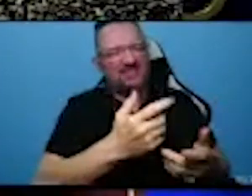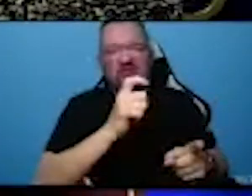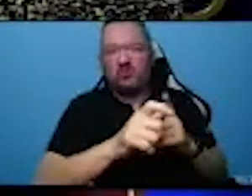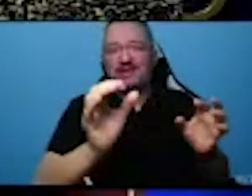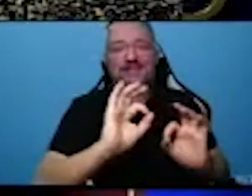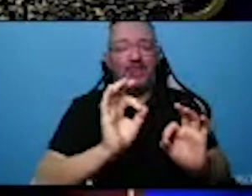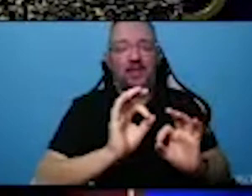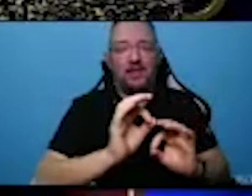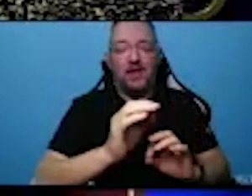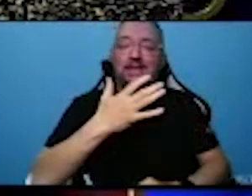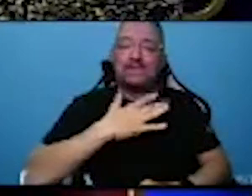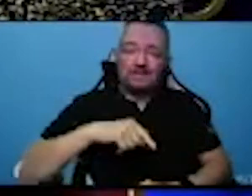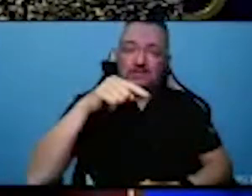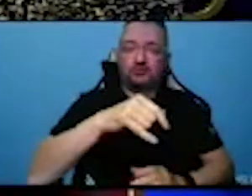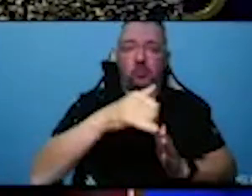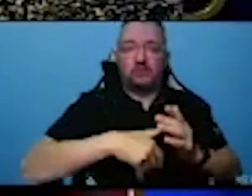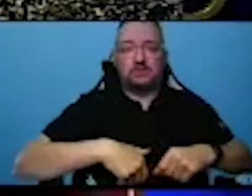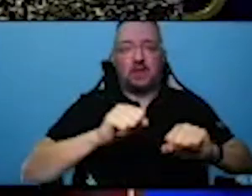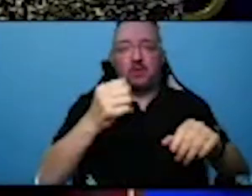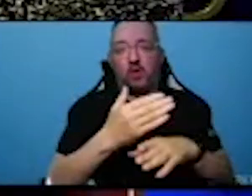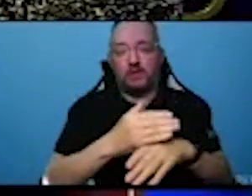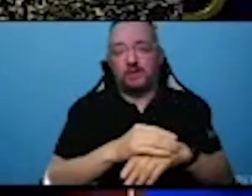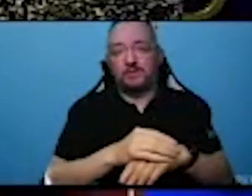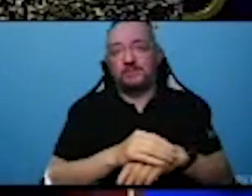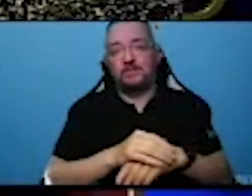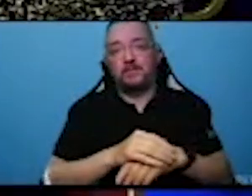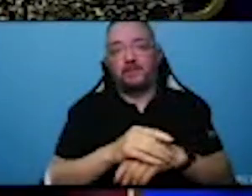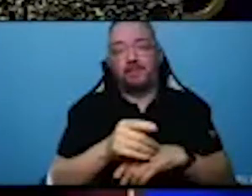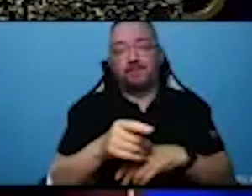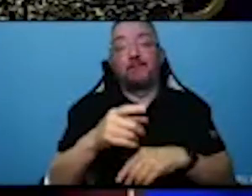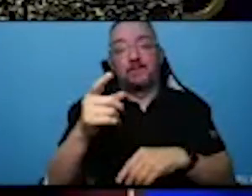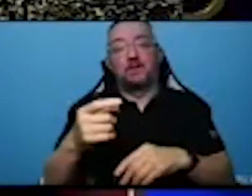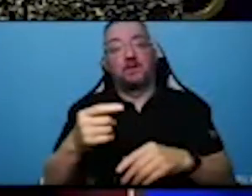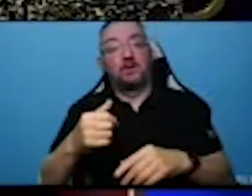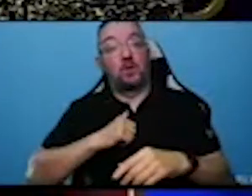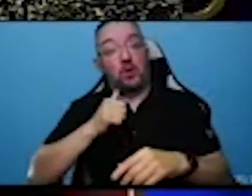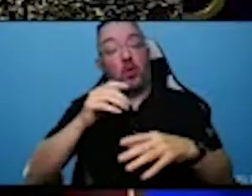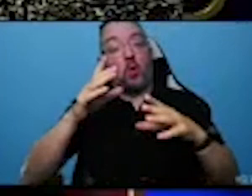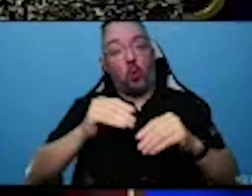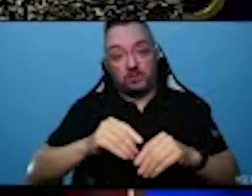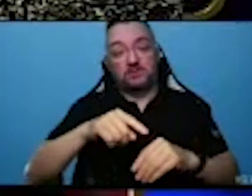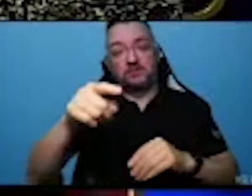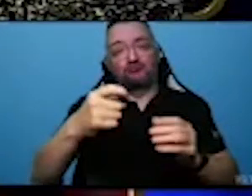And Rebekah, you will have some inspiring words as we come to a close and then I'll just wind things up. Thanks. Thanks so much Jim. And thanks to everyone within the